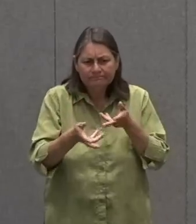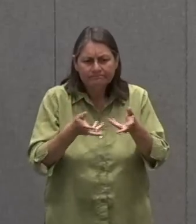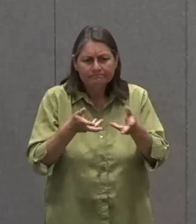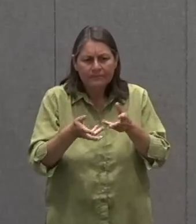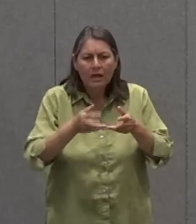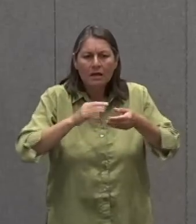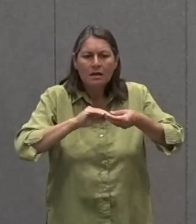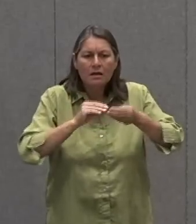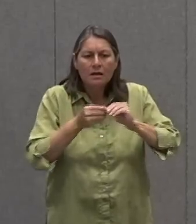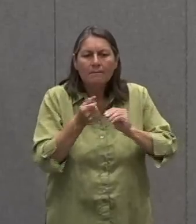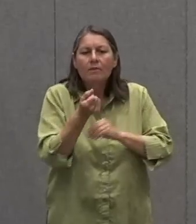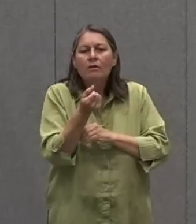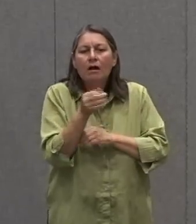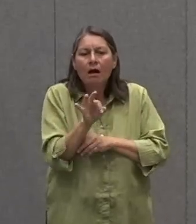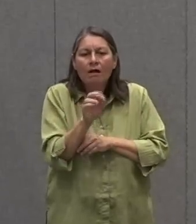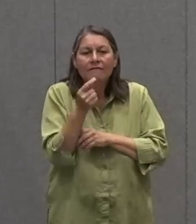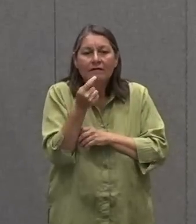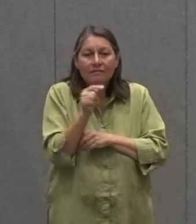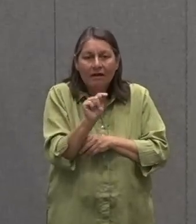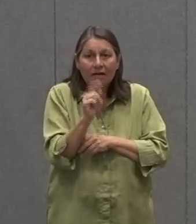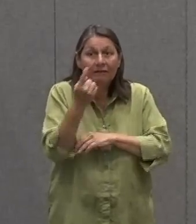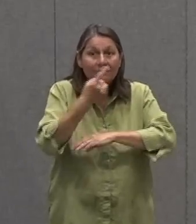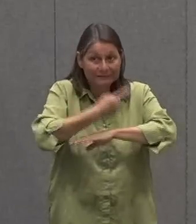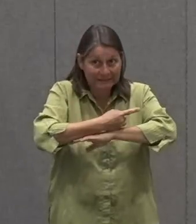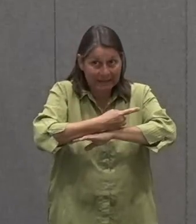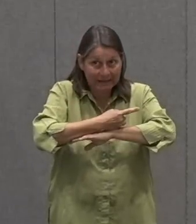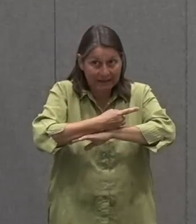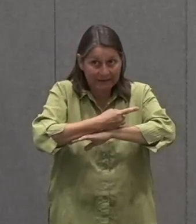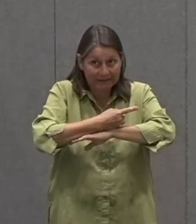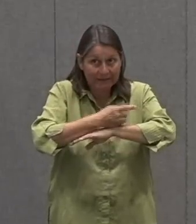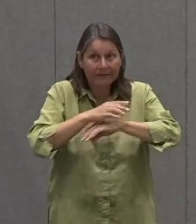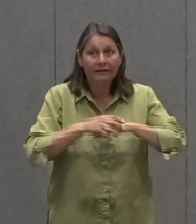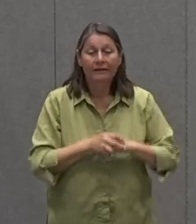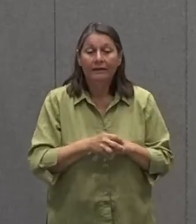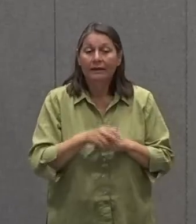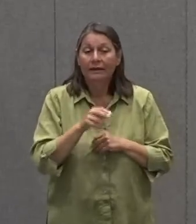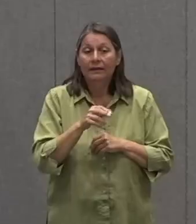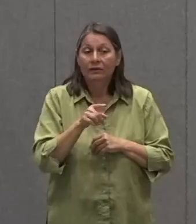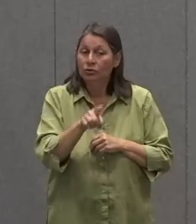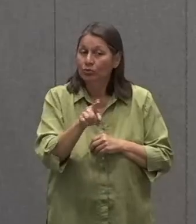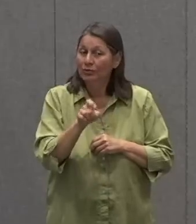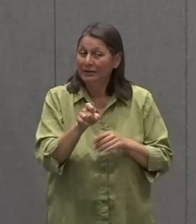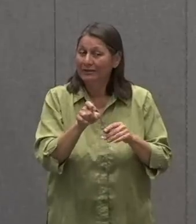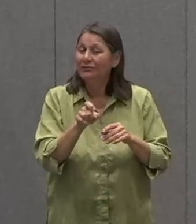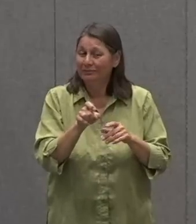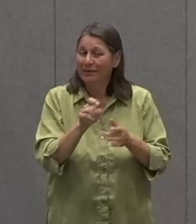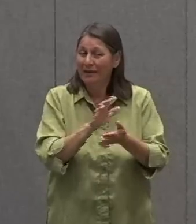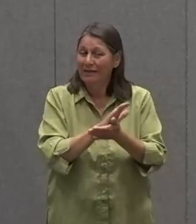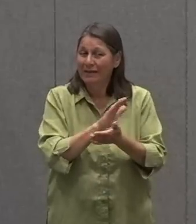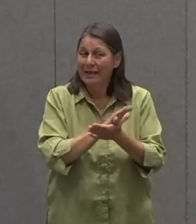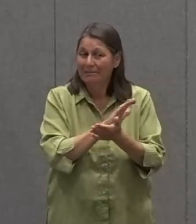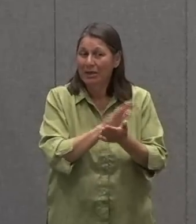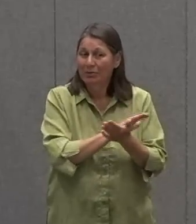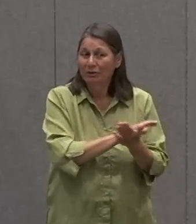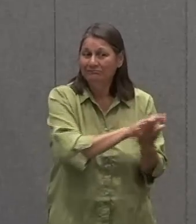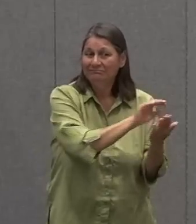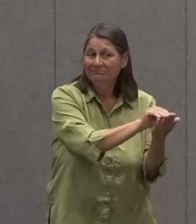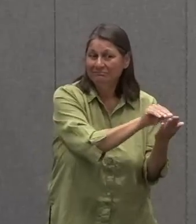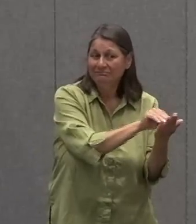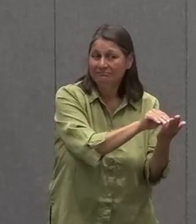It's very important if you have a piece of paper that you're kind of keeping track of our Number of the Day,